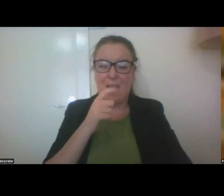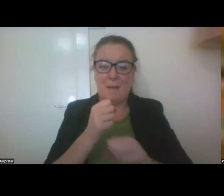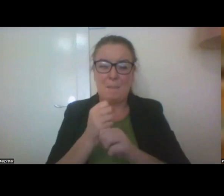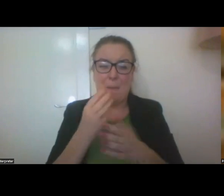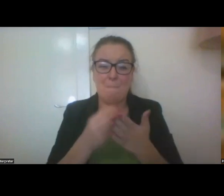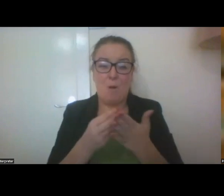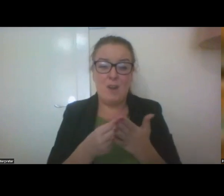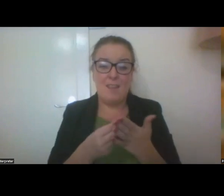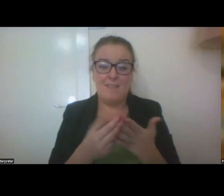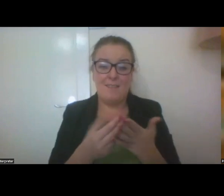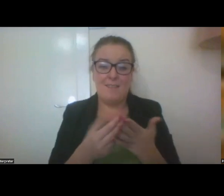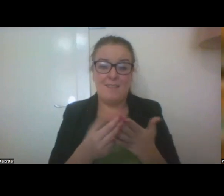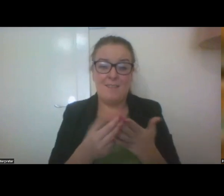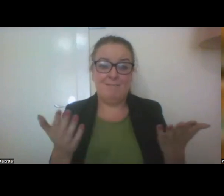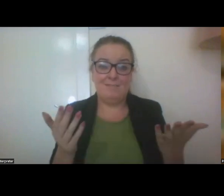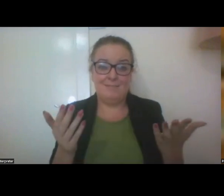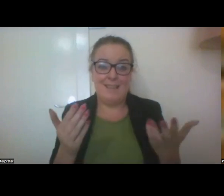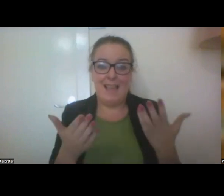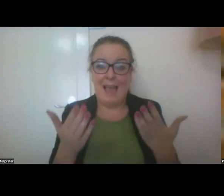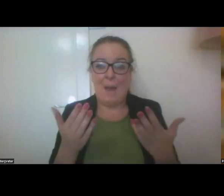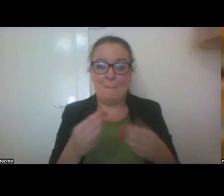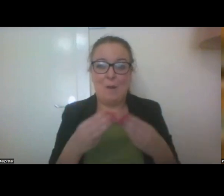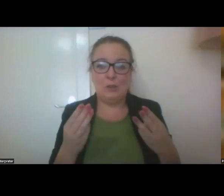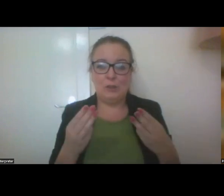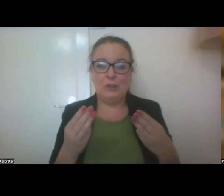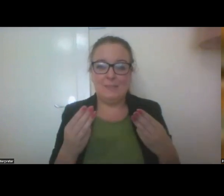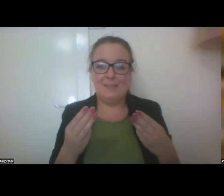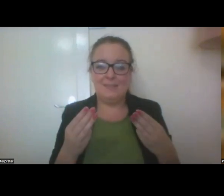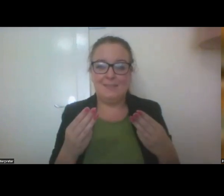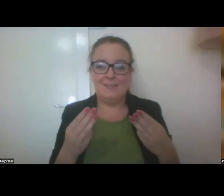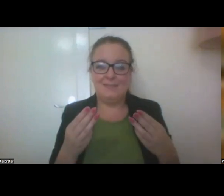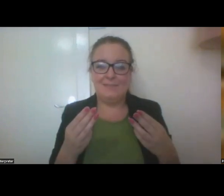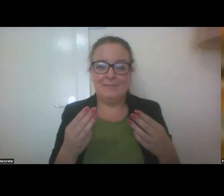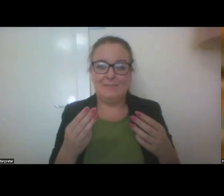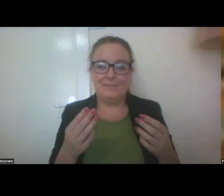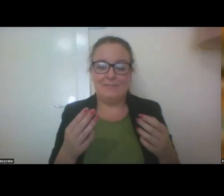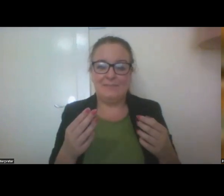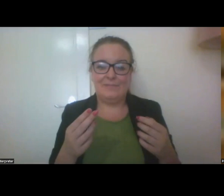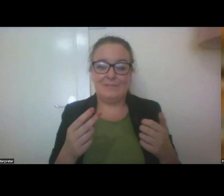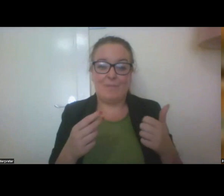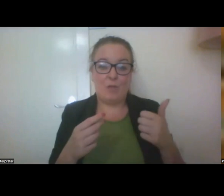How much...? And I think we can just go around the three of you.